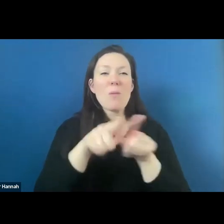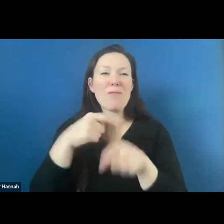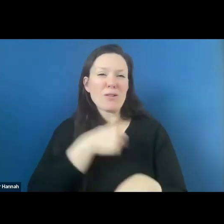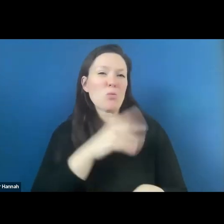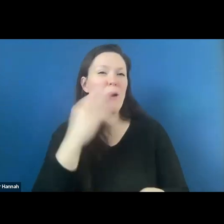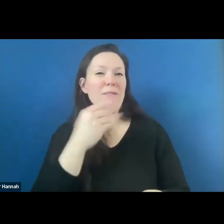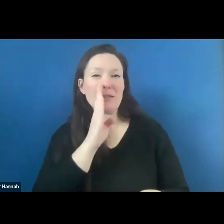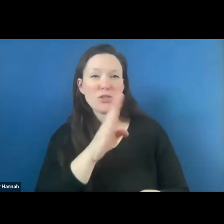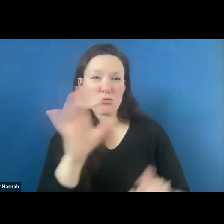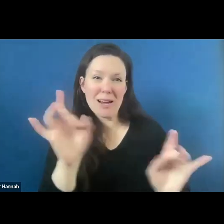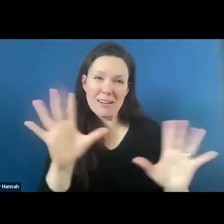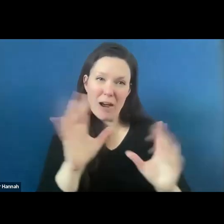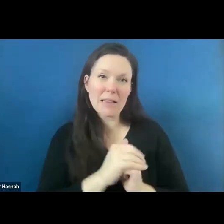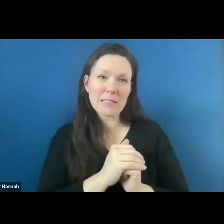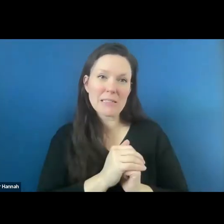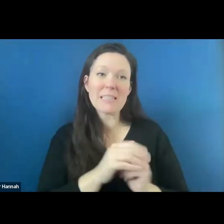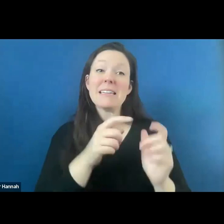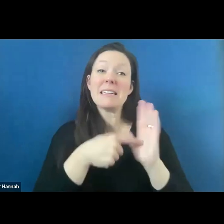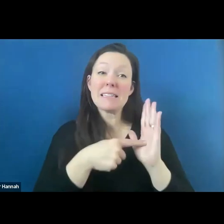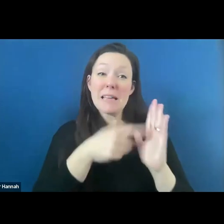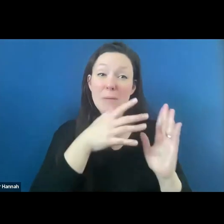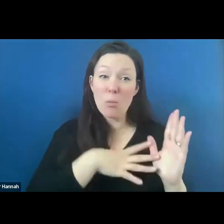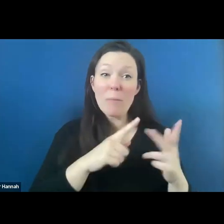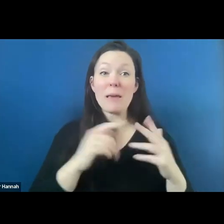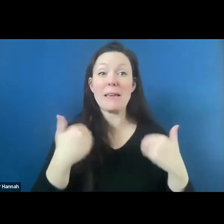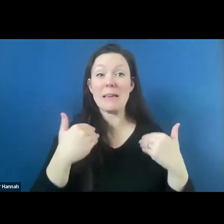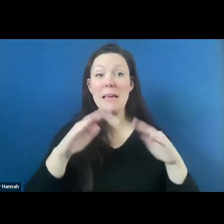particularly our women, our young ones, and our two spirit relatives.